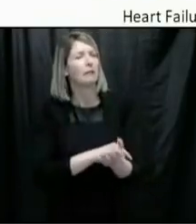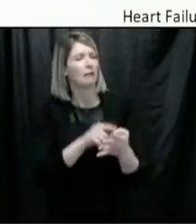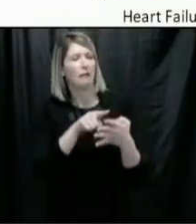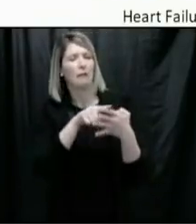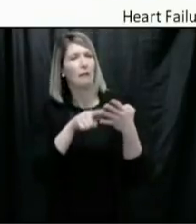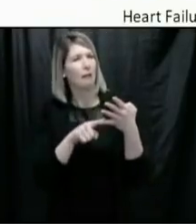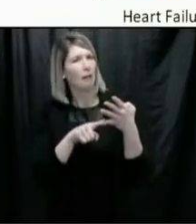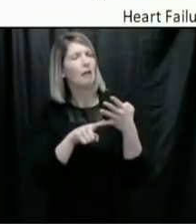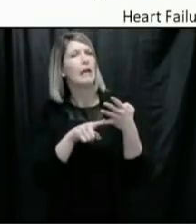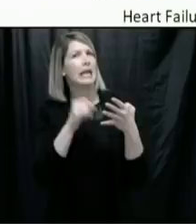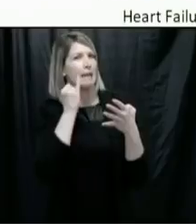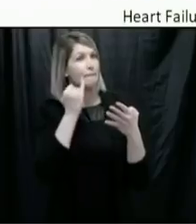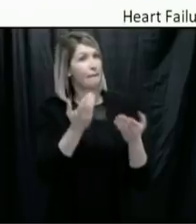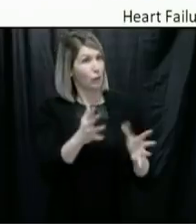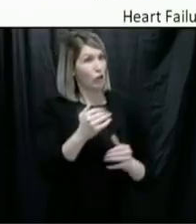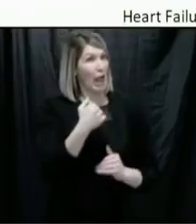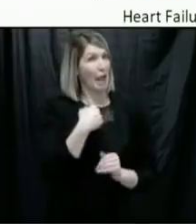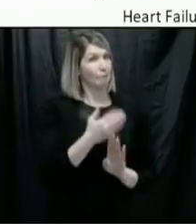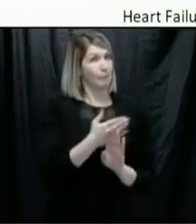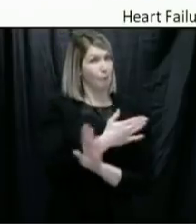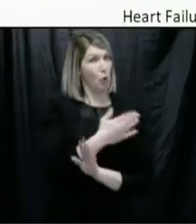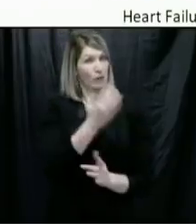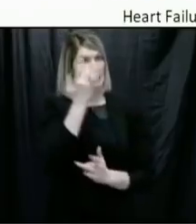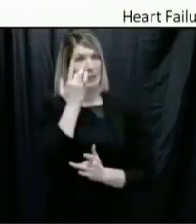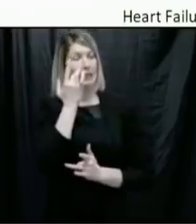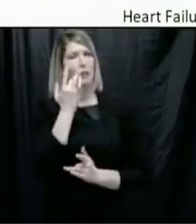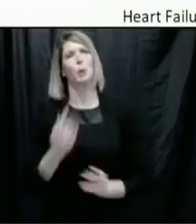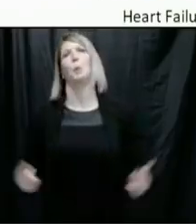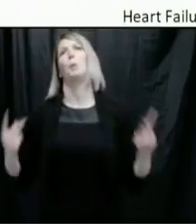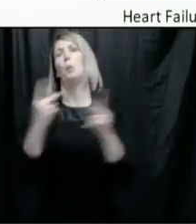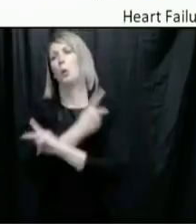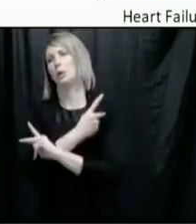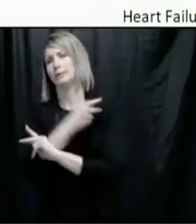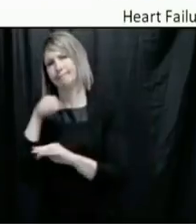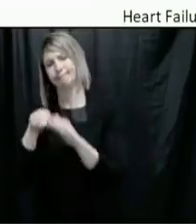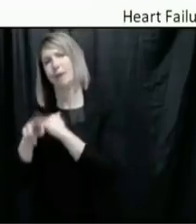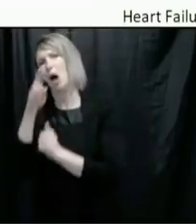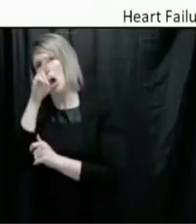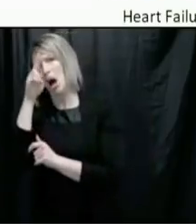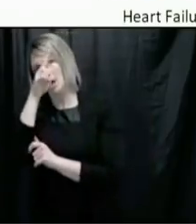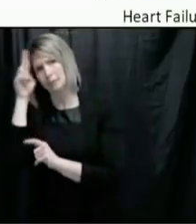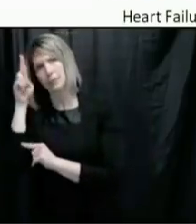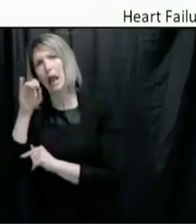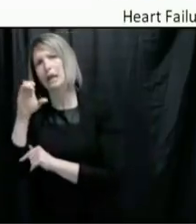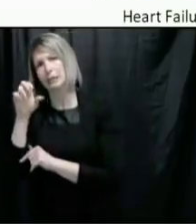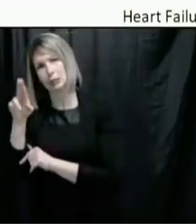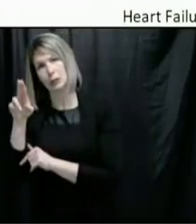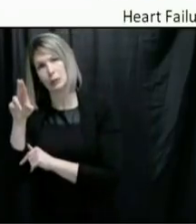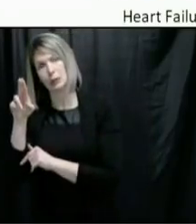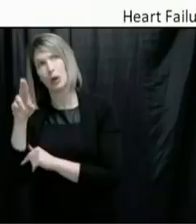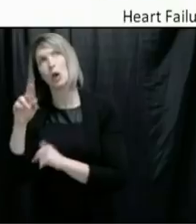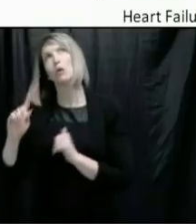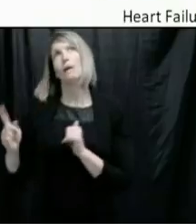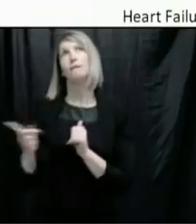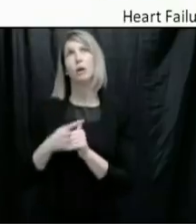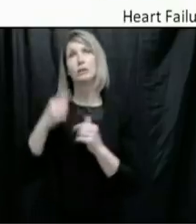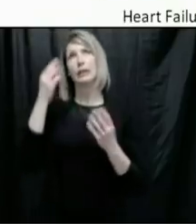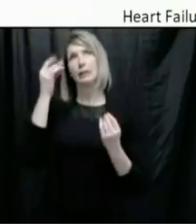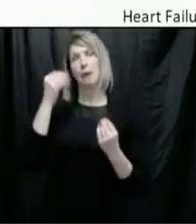IF YOU HAVE HEART DISEASE YOU ARE AT RISK. THESE ARE SIMILAR TO WHAT'S BEEN NOTED IN POPULATIONS BUT IT'S